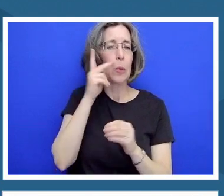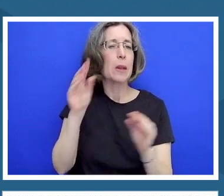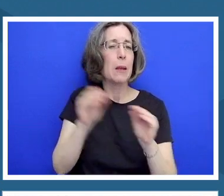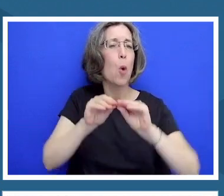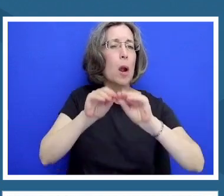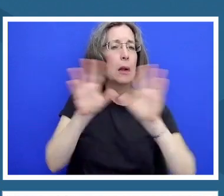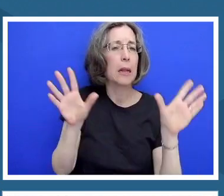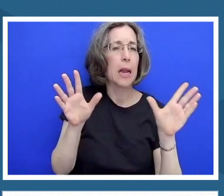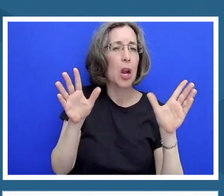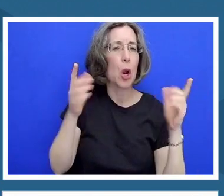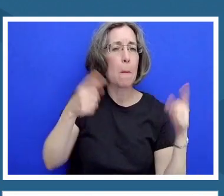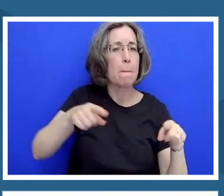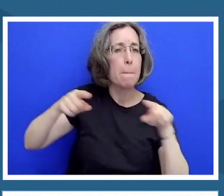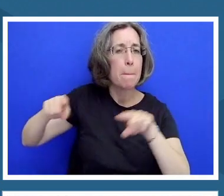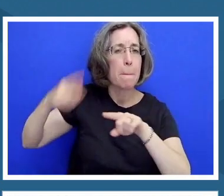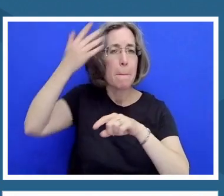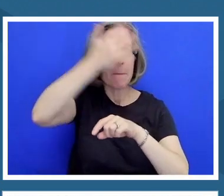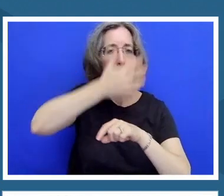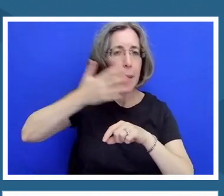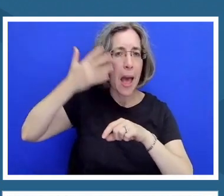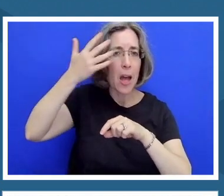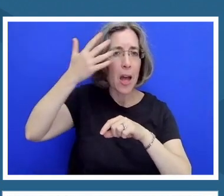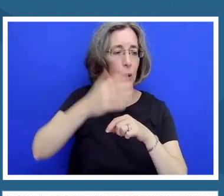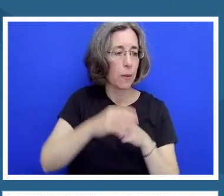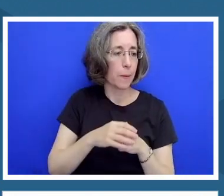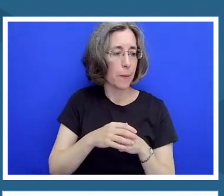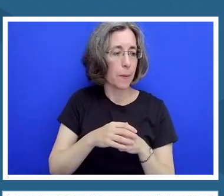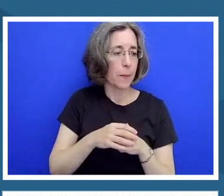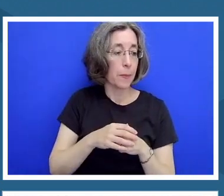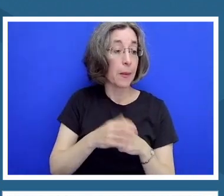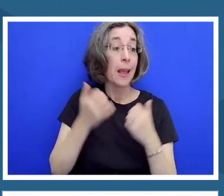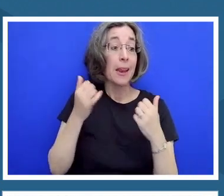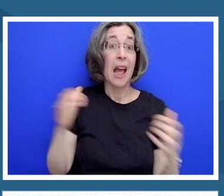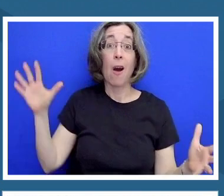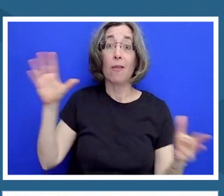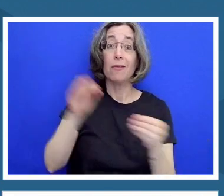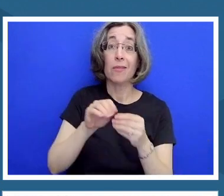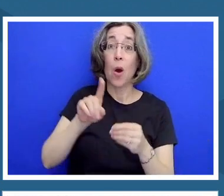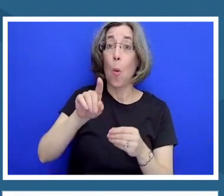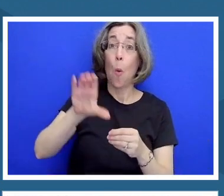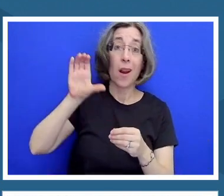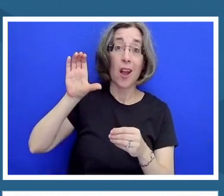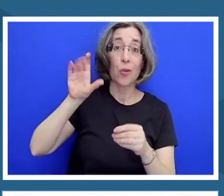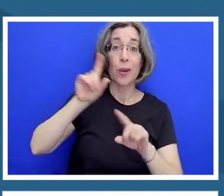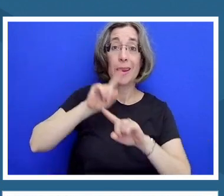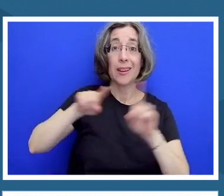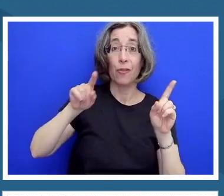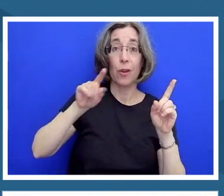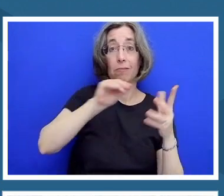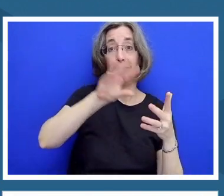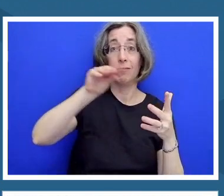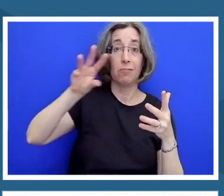the next slide shows you a classroom's worth of a hundred